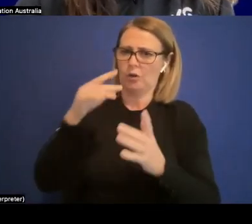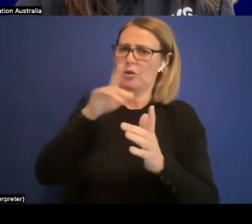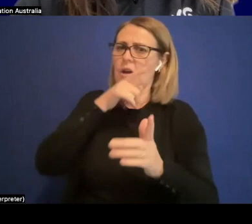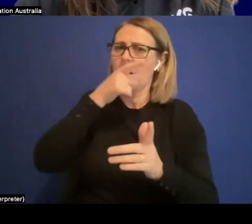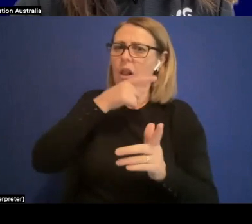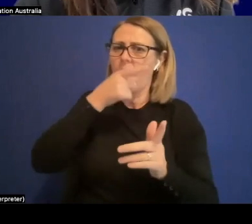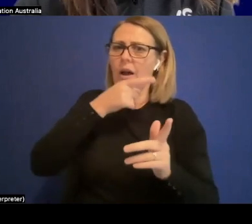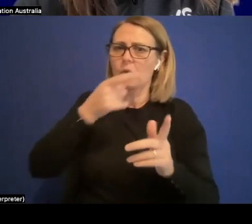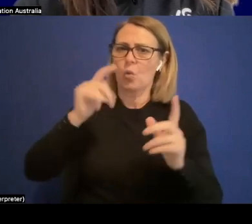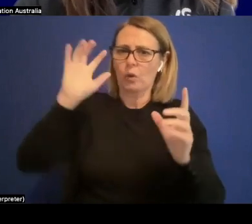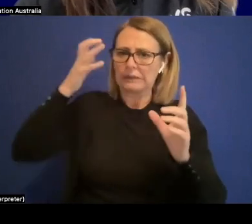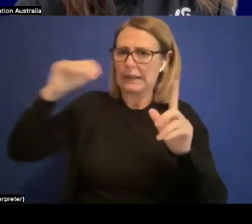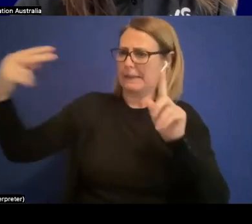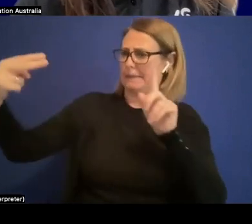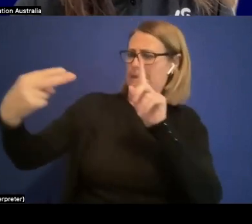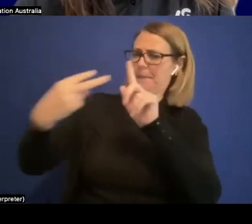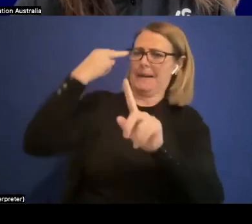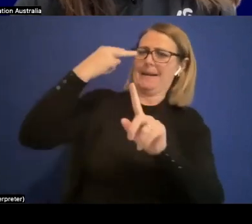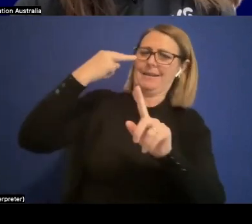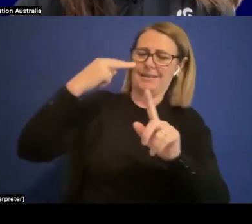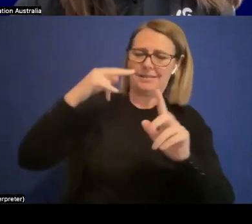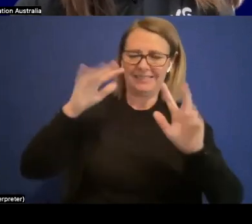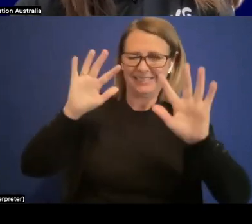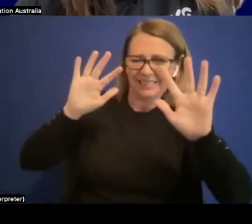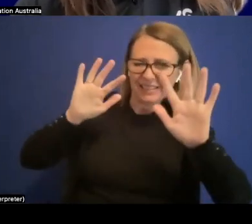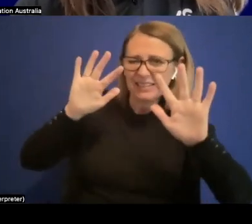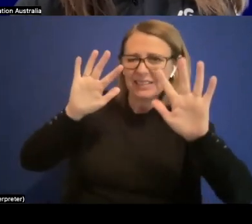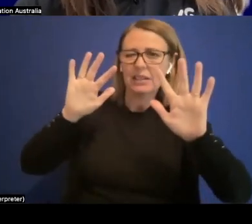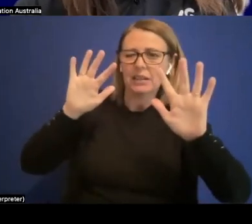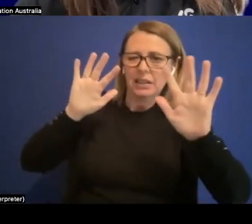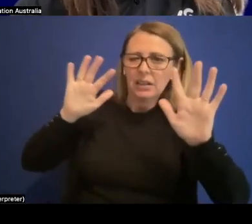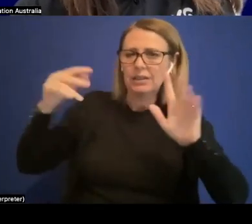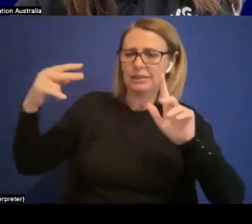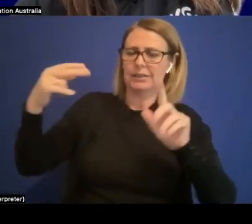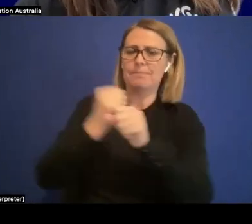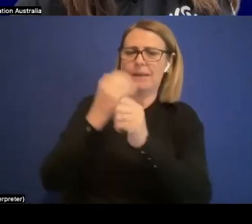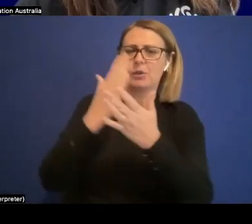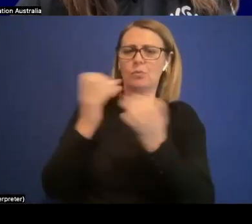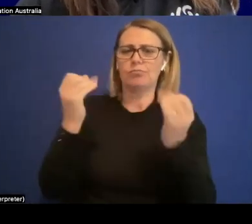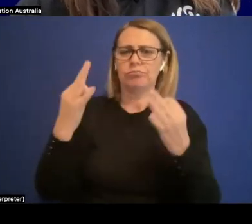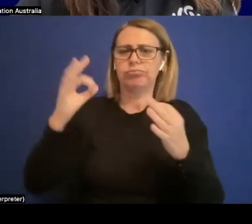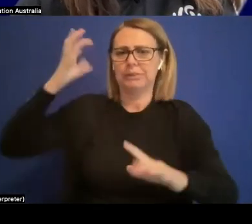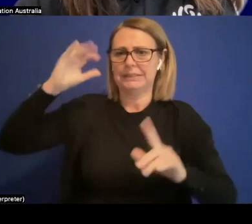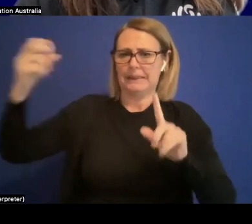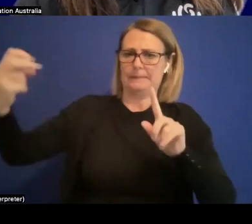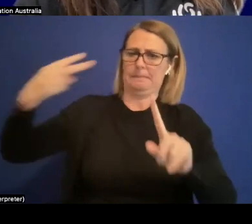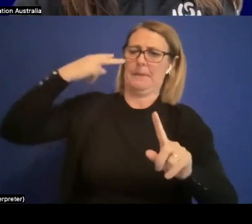visual access to them, their face, maybe their signing, and what they’re doing.